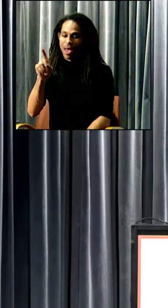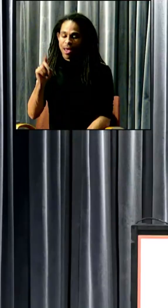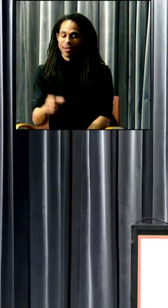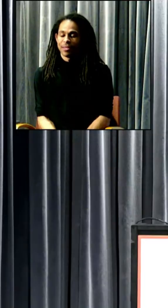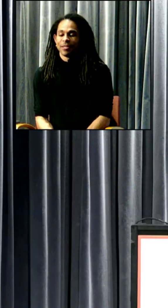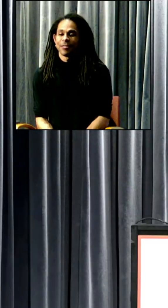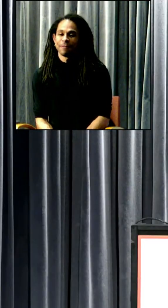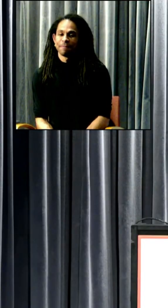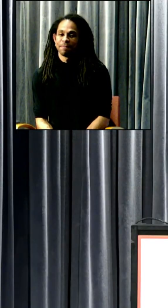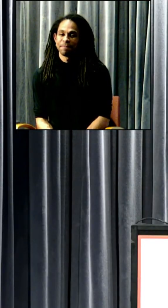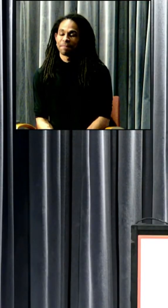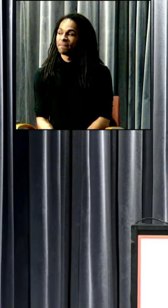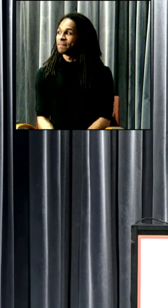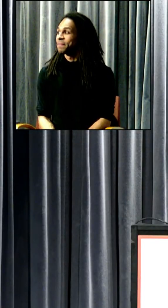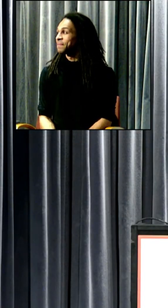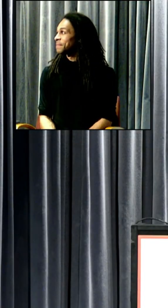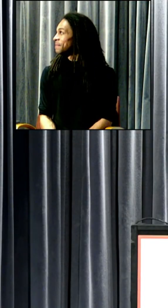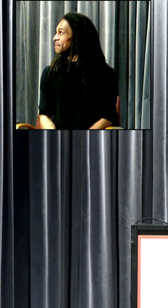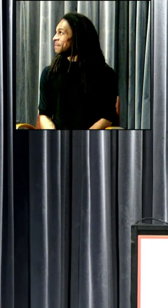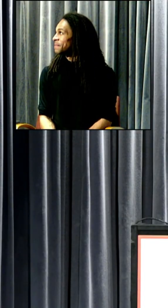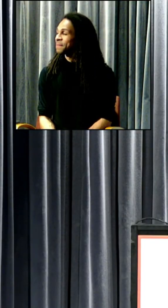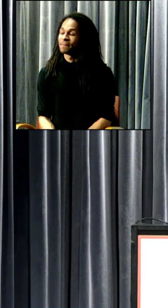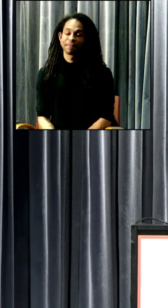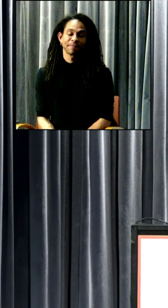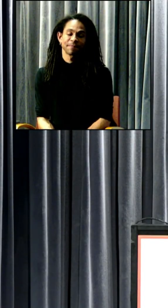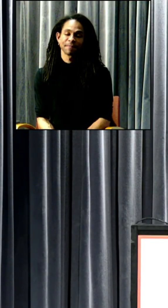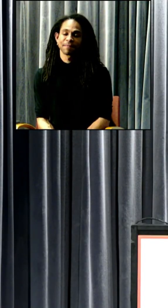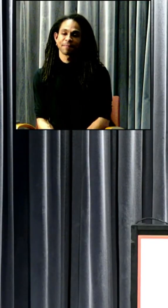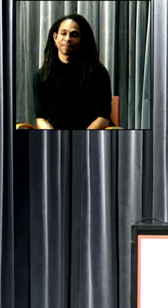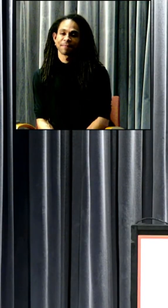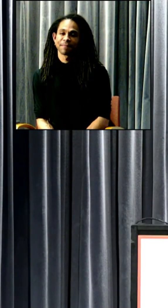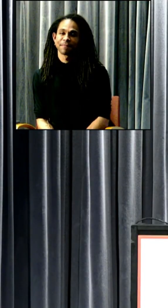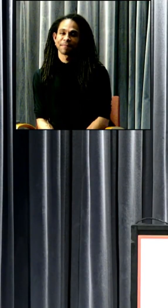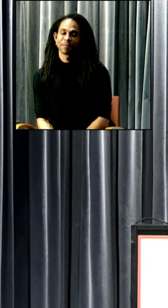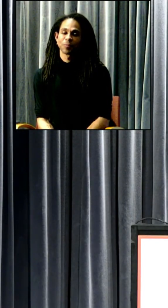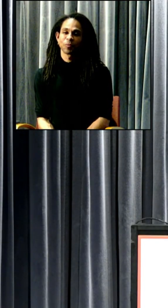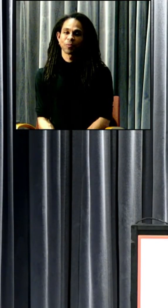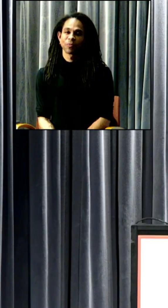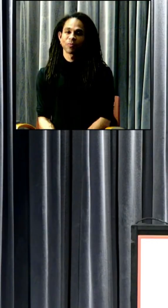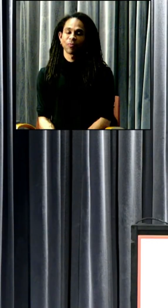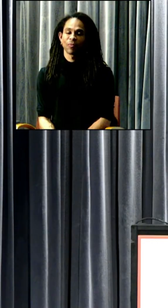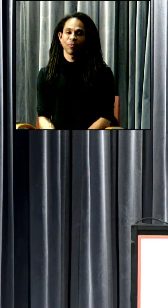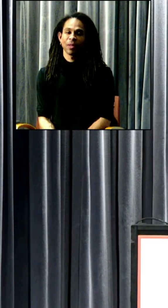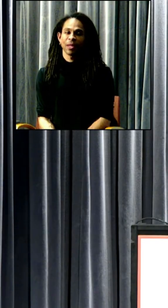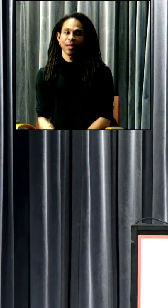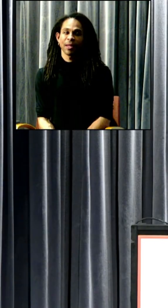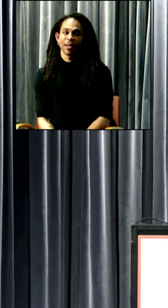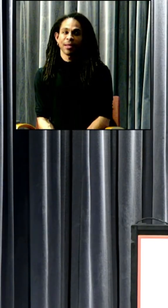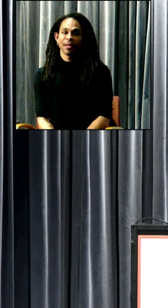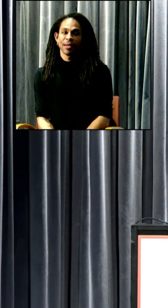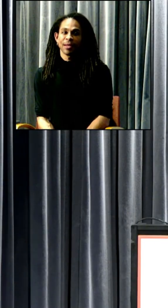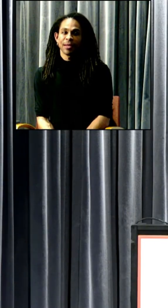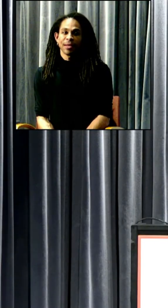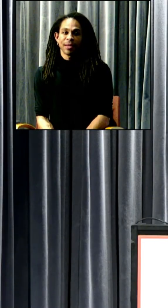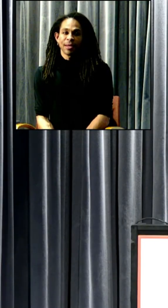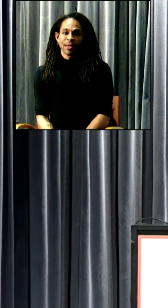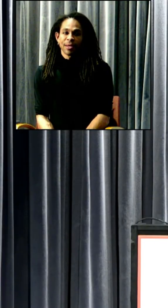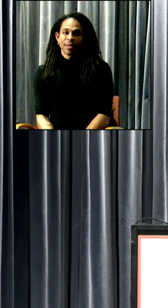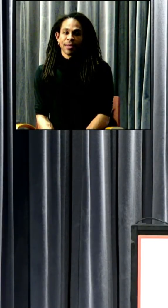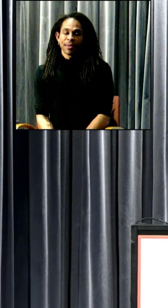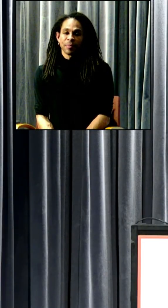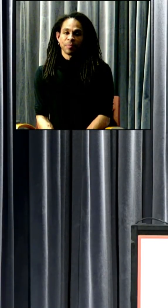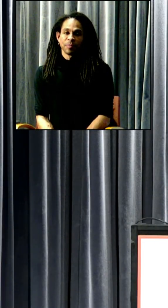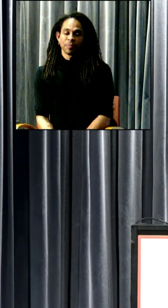Most other cities, you can study these effects, changes in how people are commuting through